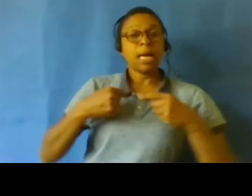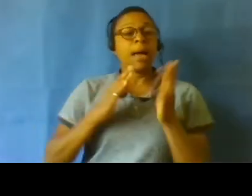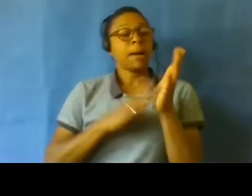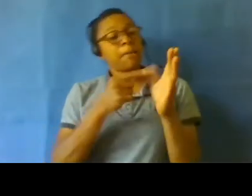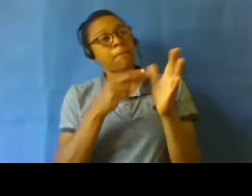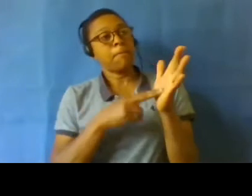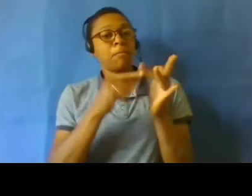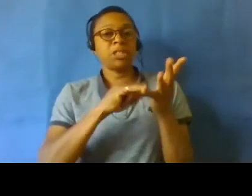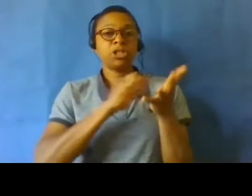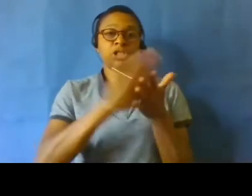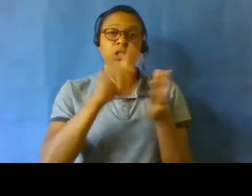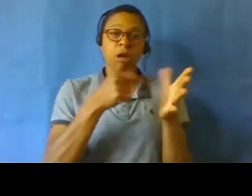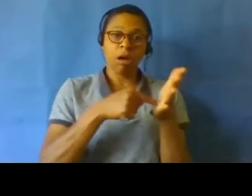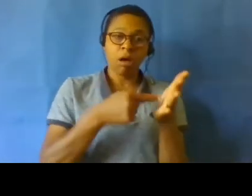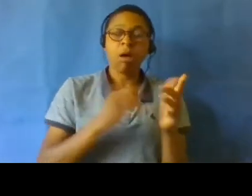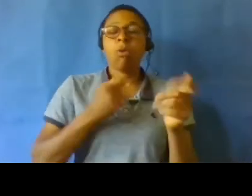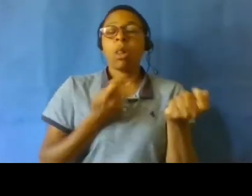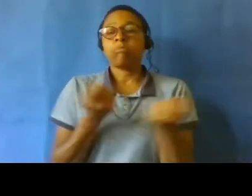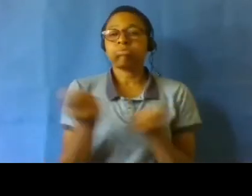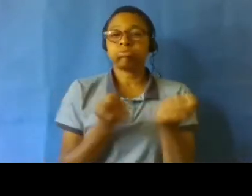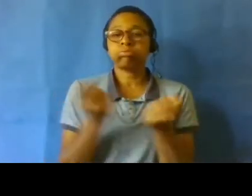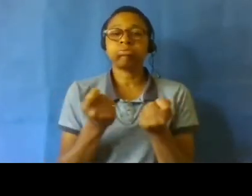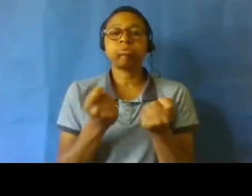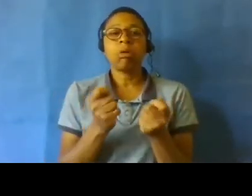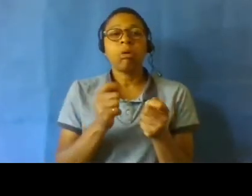our social media platforms to ensure that everybody is supported throughout